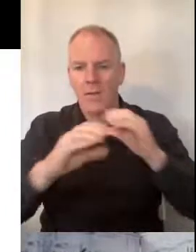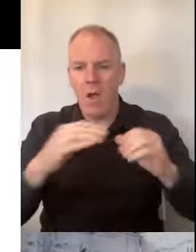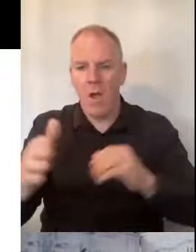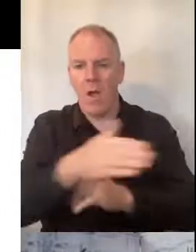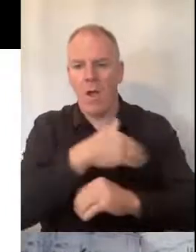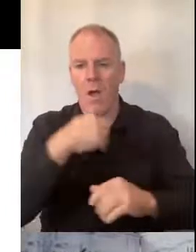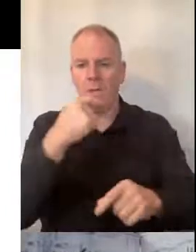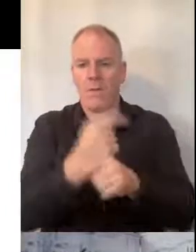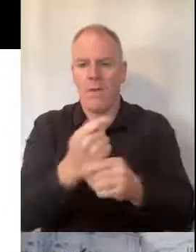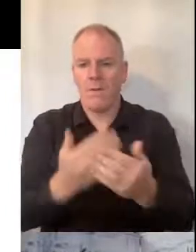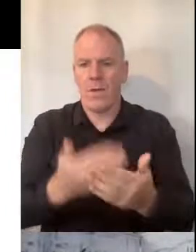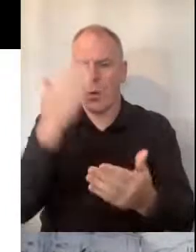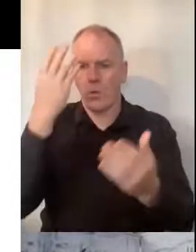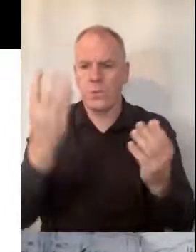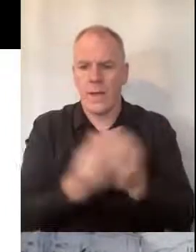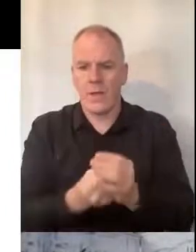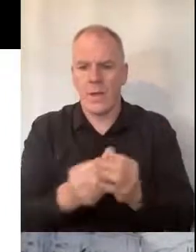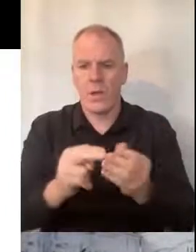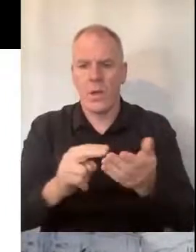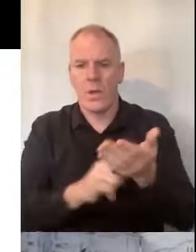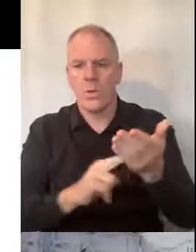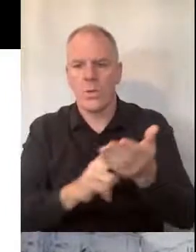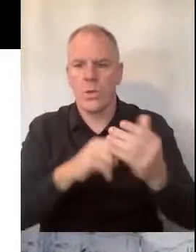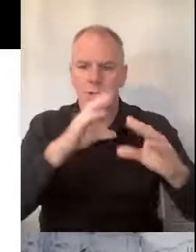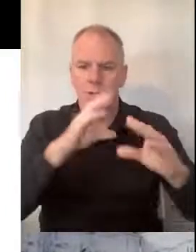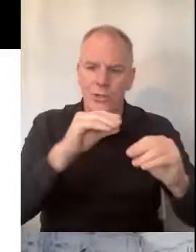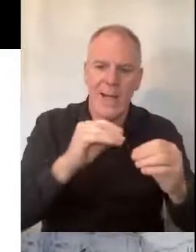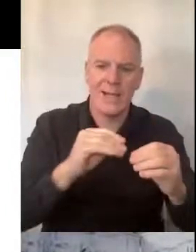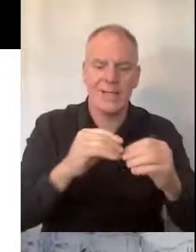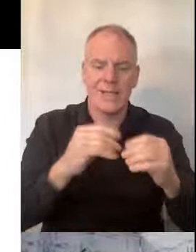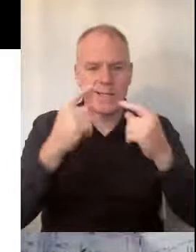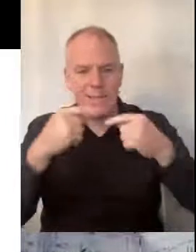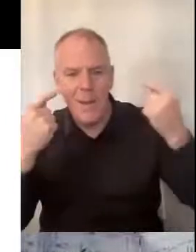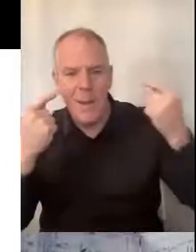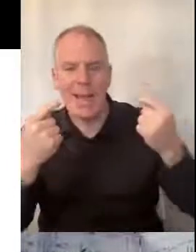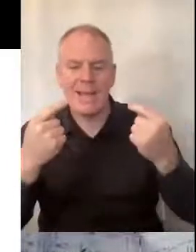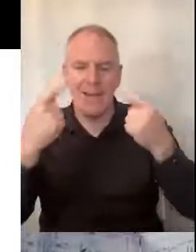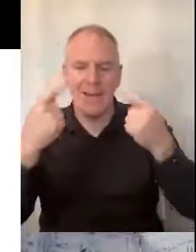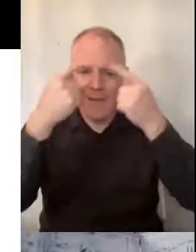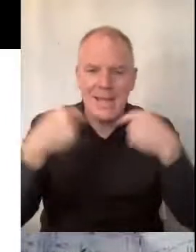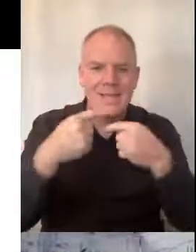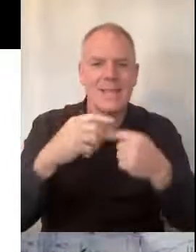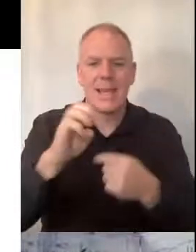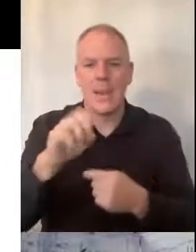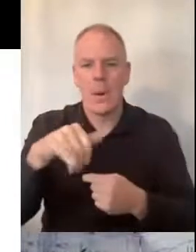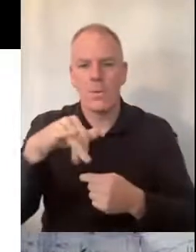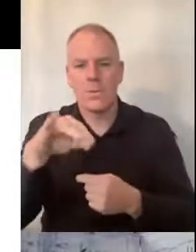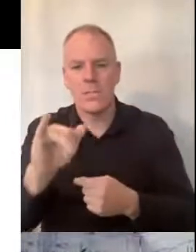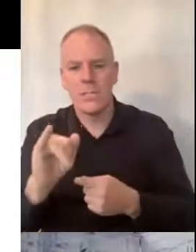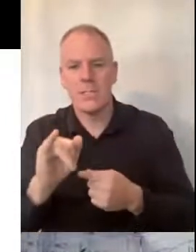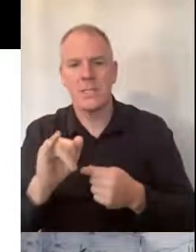You can use the chat function, use emojis, like people, give smiley faces and have a couple of reflective questions.